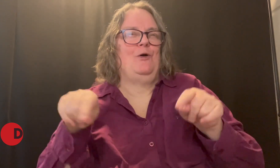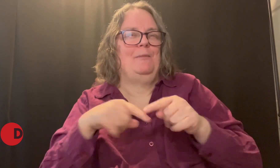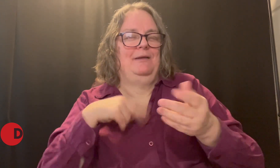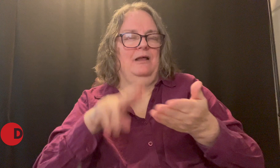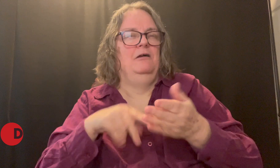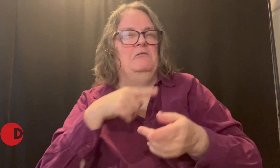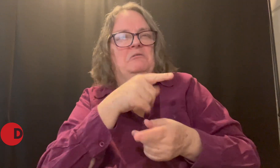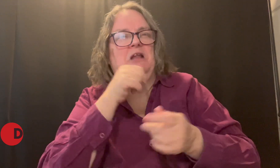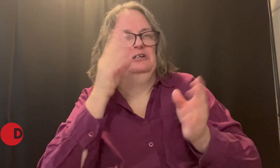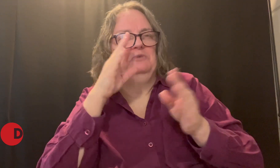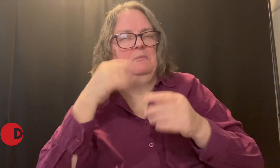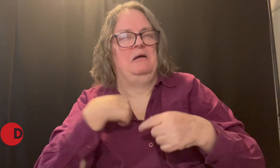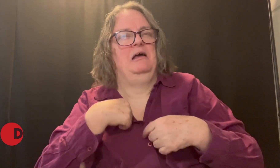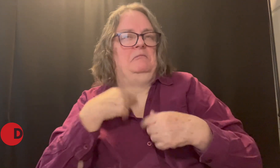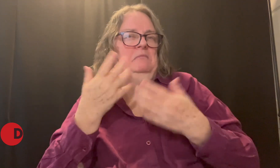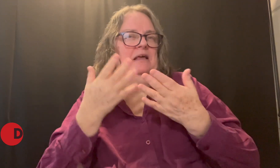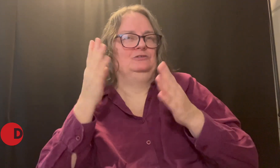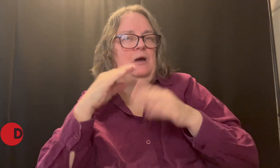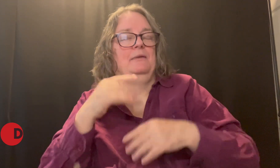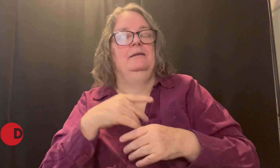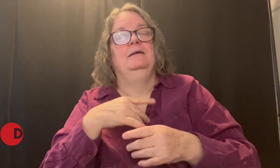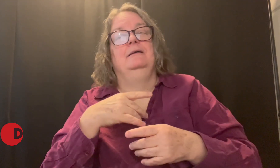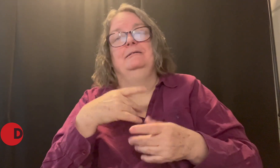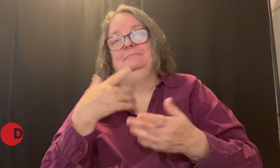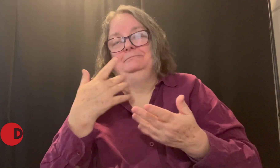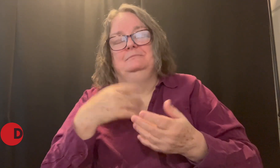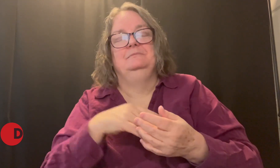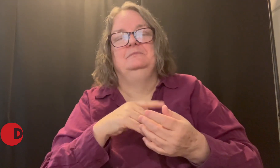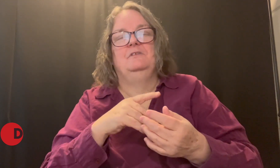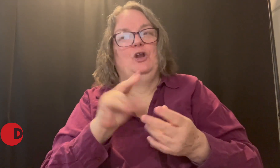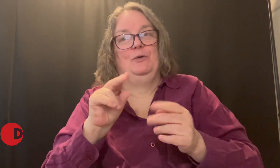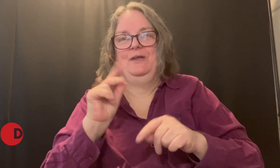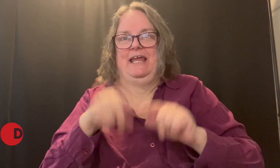I suggested using waiver forms so they don't get in trouble.